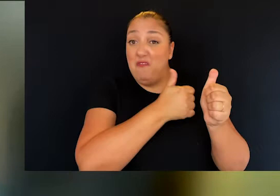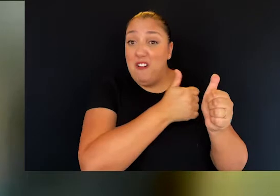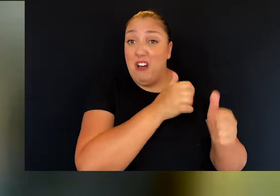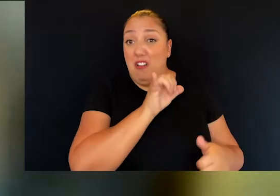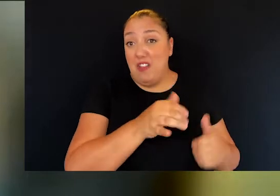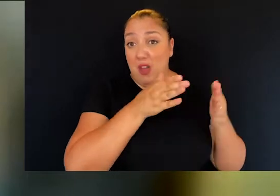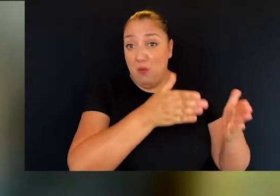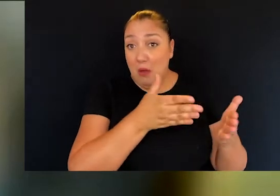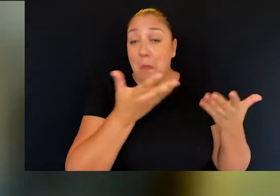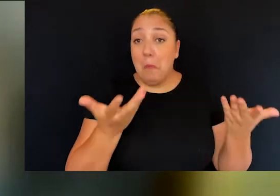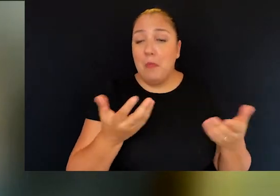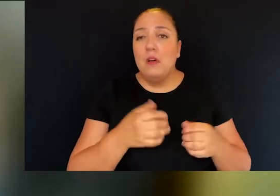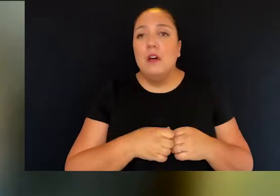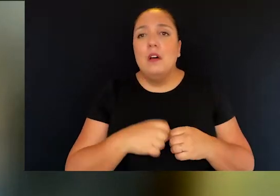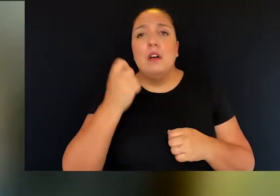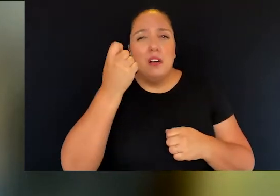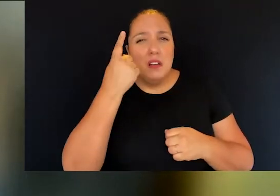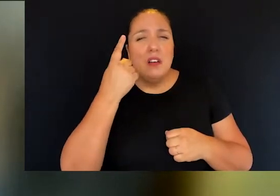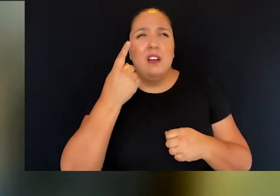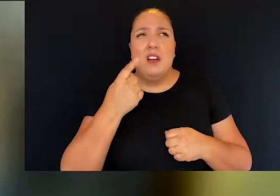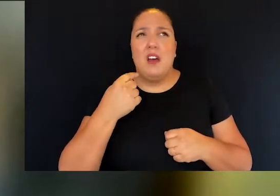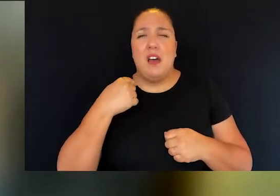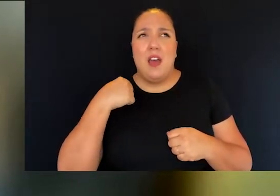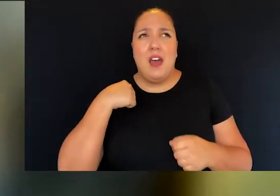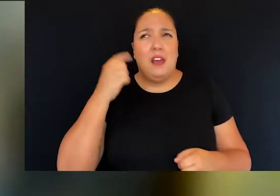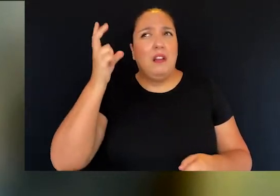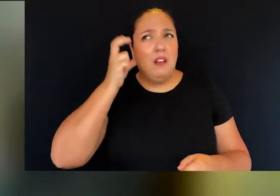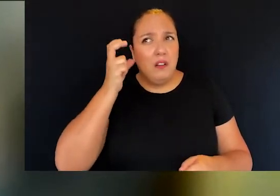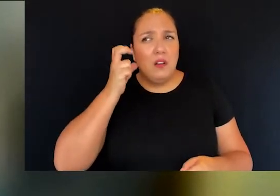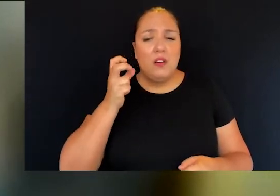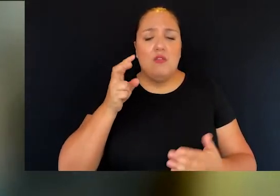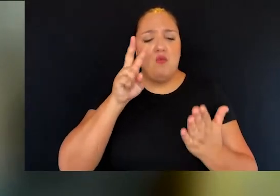And I'll say that when I learned through an article though,